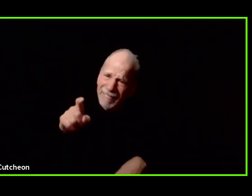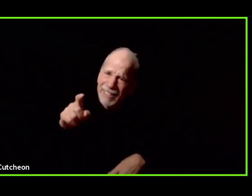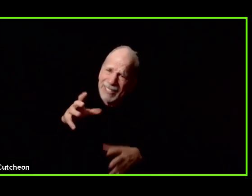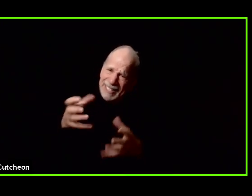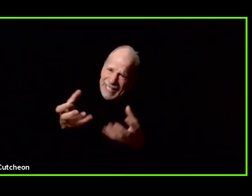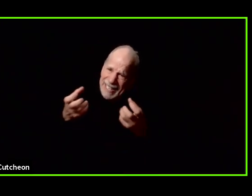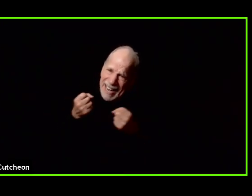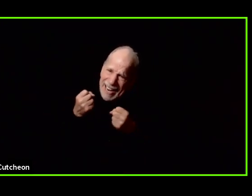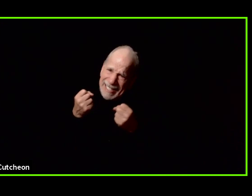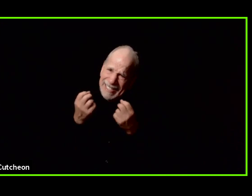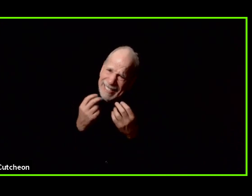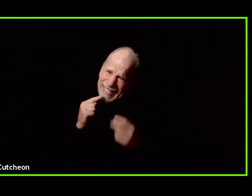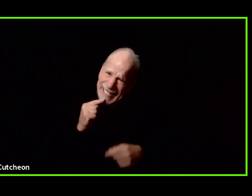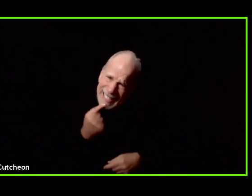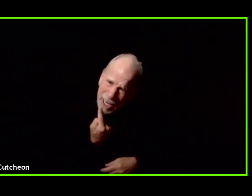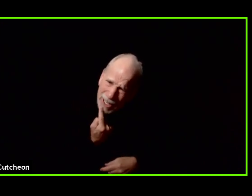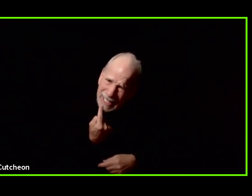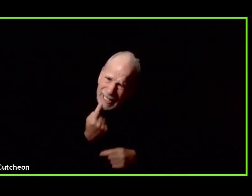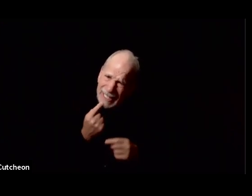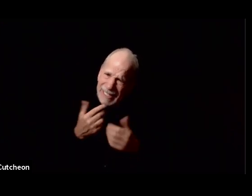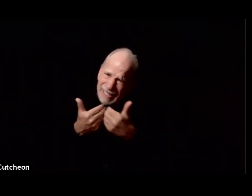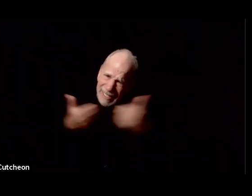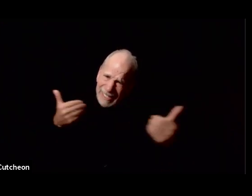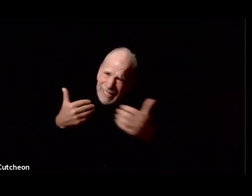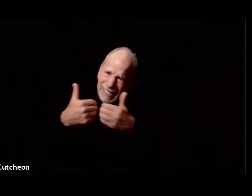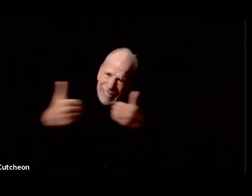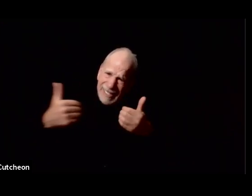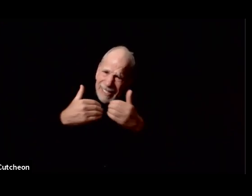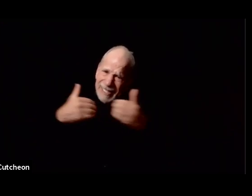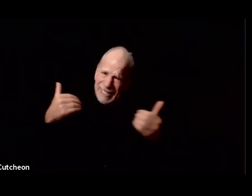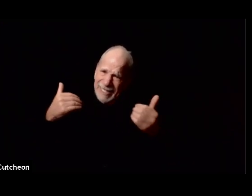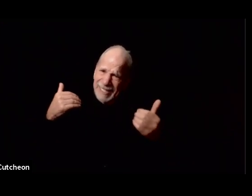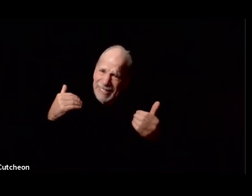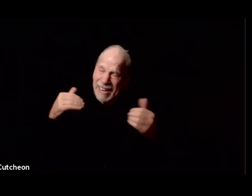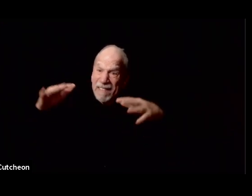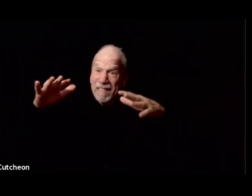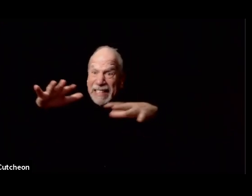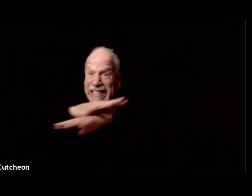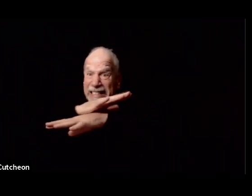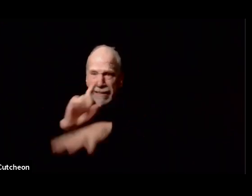be with your household but go with a small group. If you're going to meet some friends,